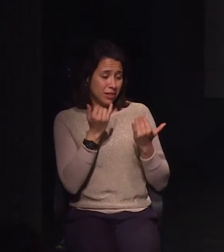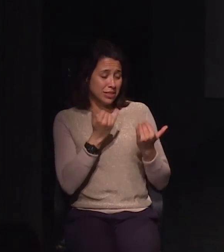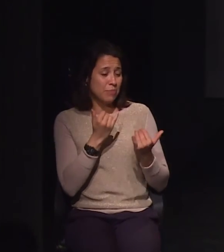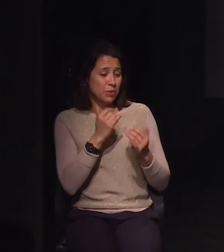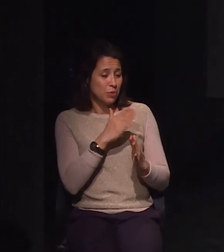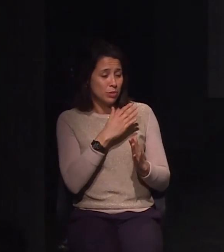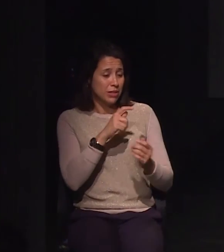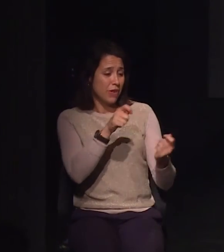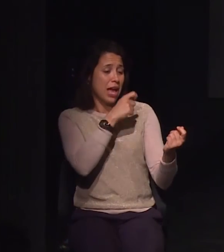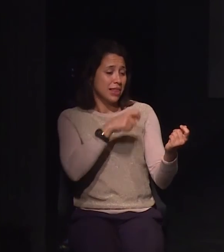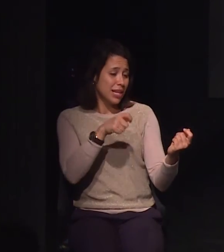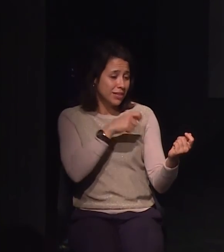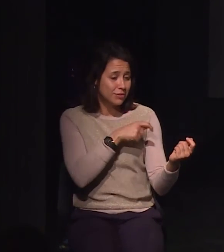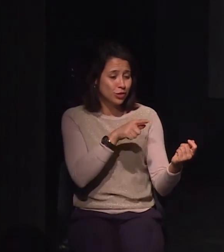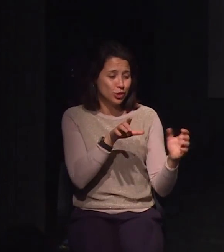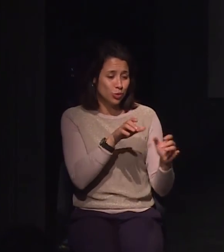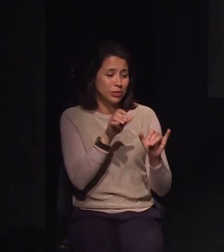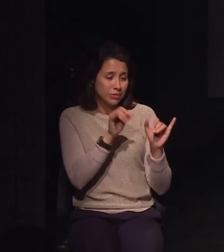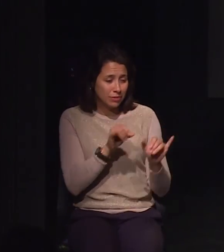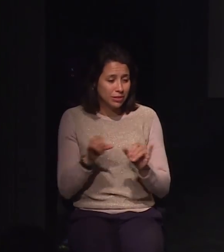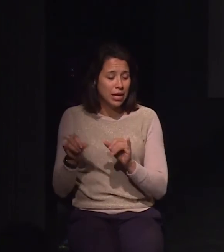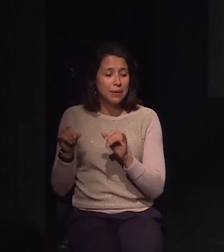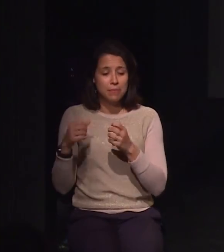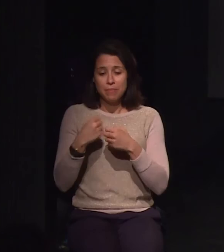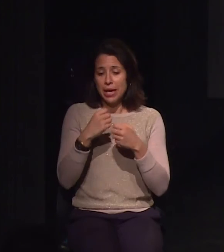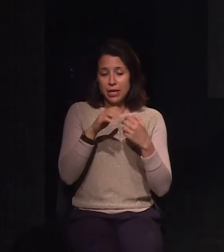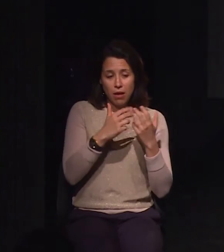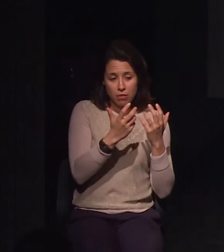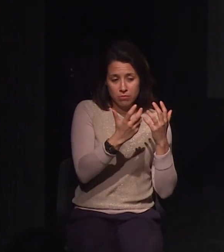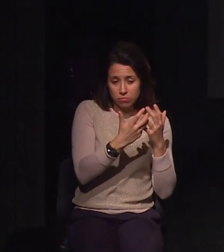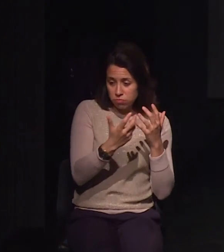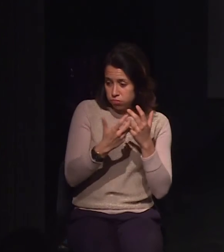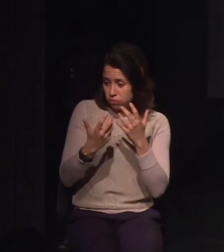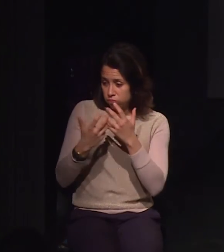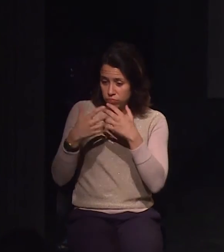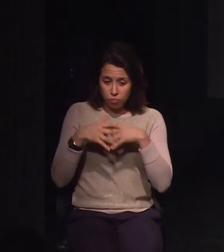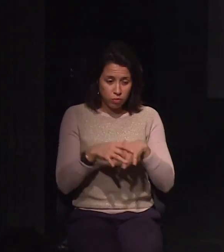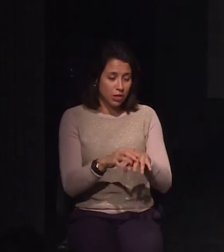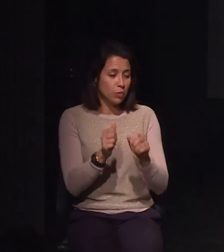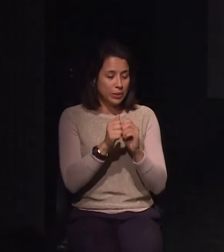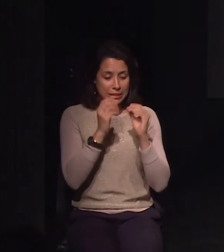thing, patching it together with teaching etc.